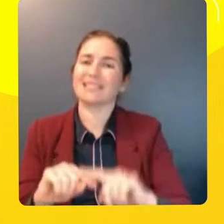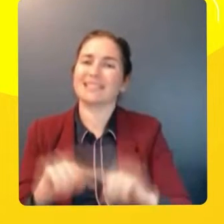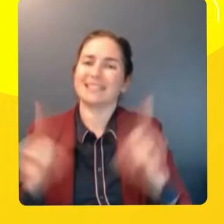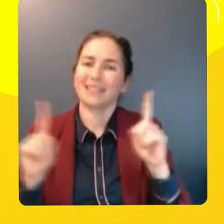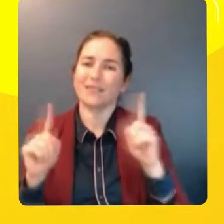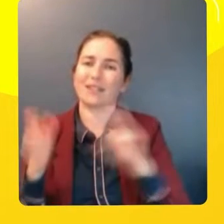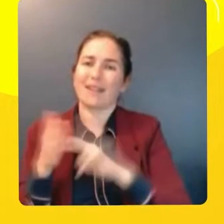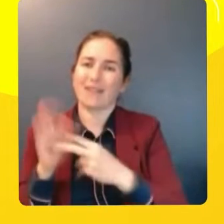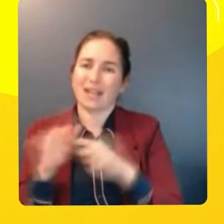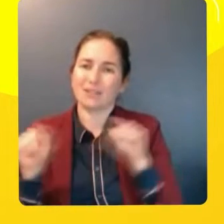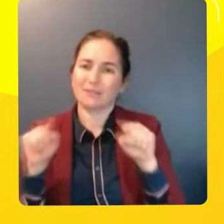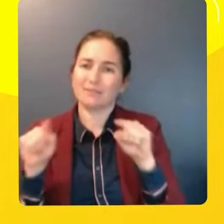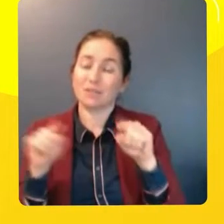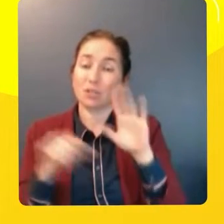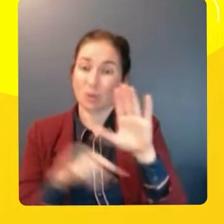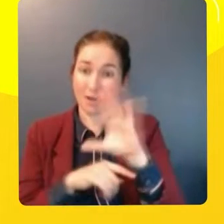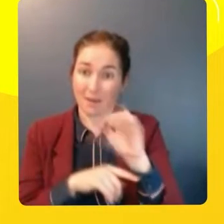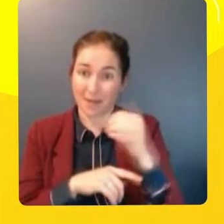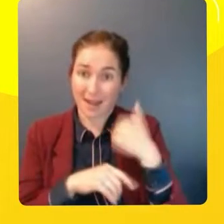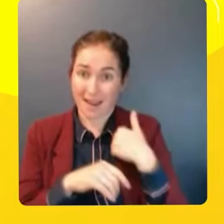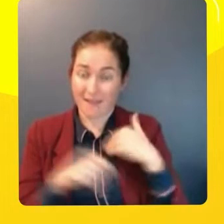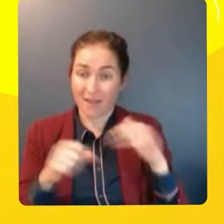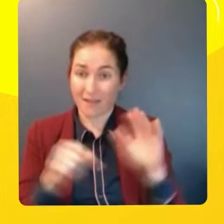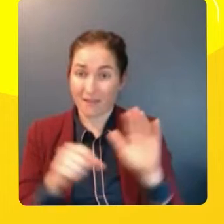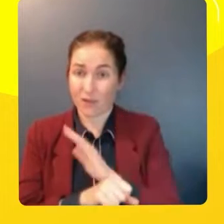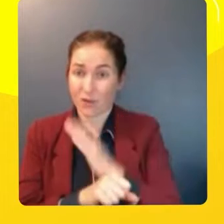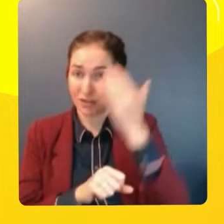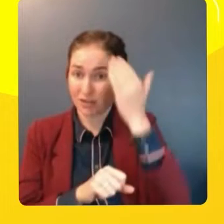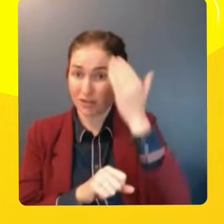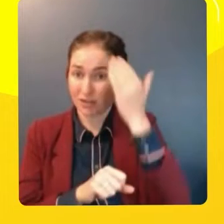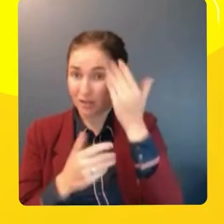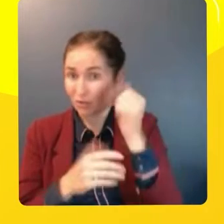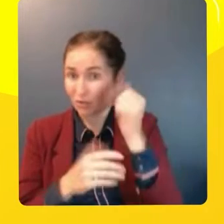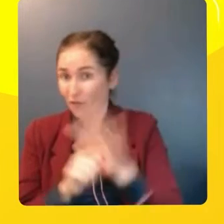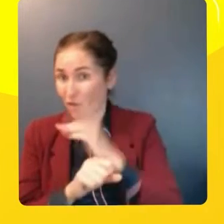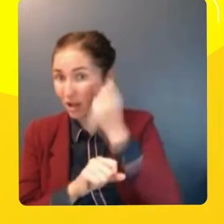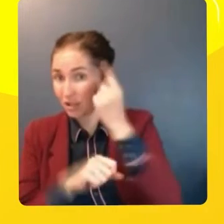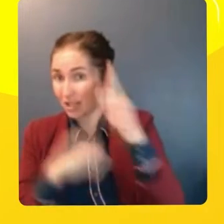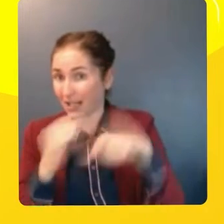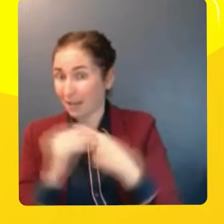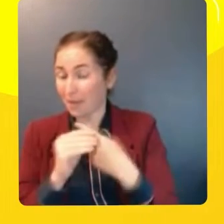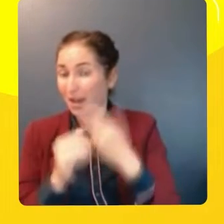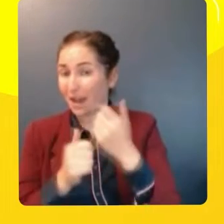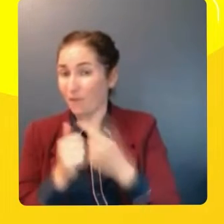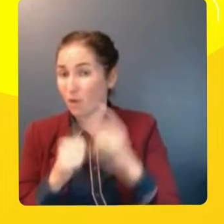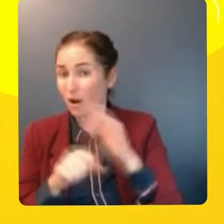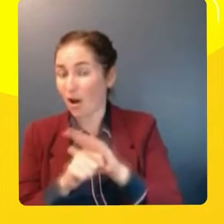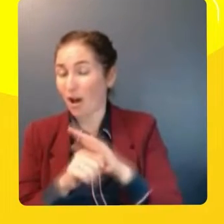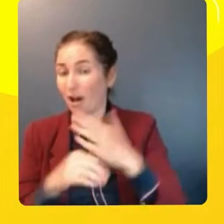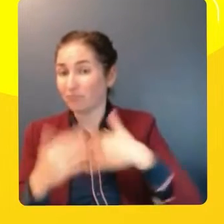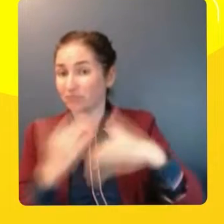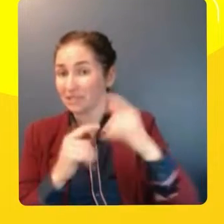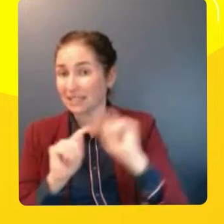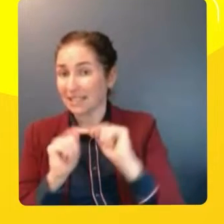Does your company even have full knowledge and understanding amongst everybody on the team about what diversity means,